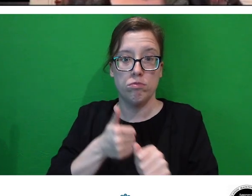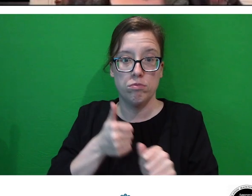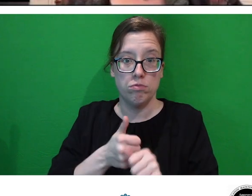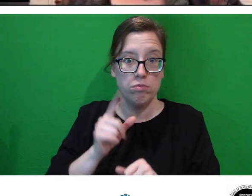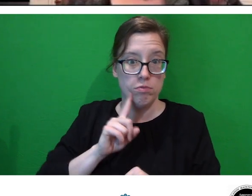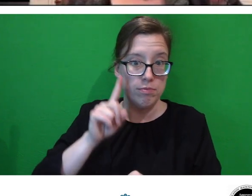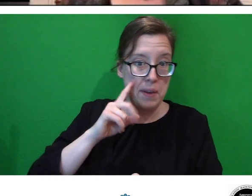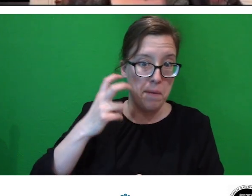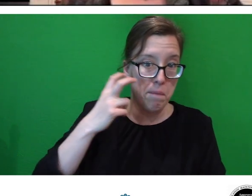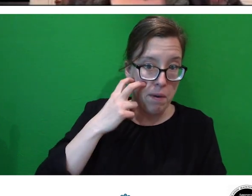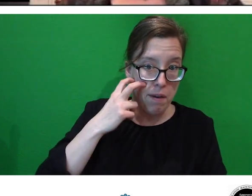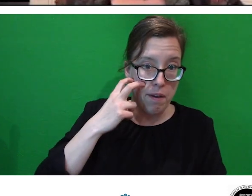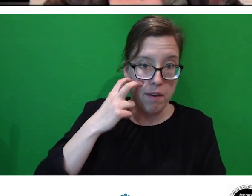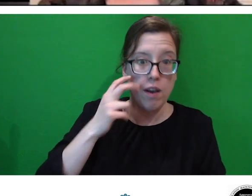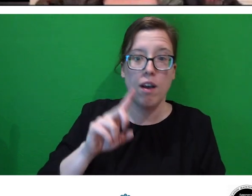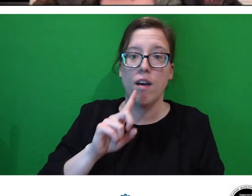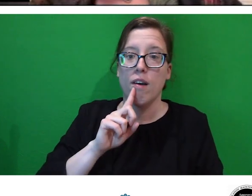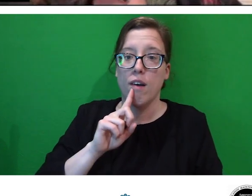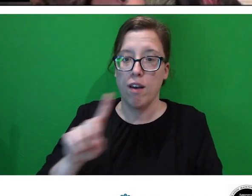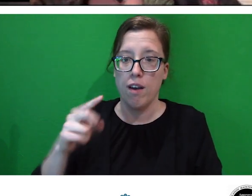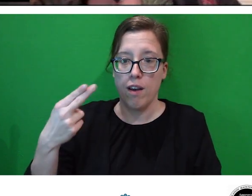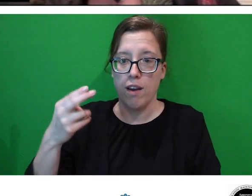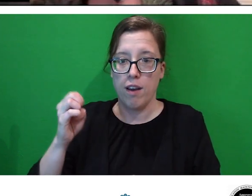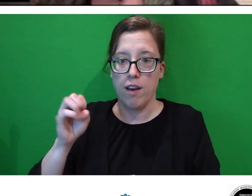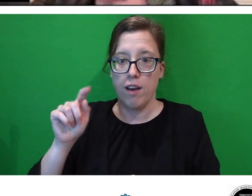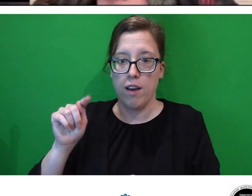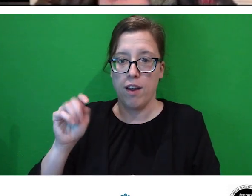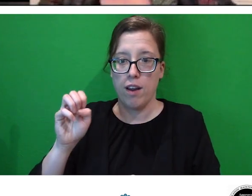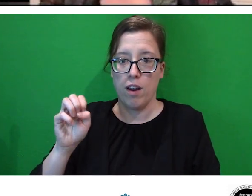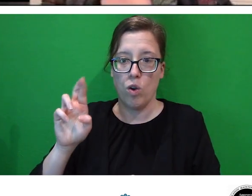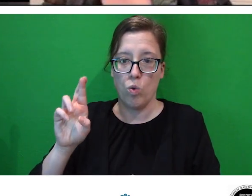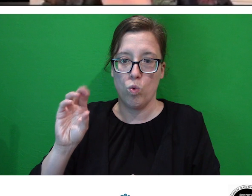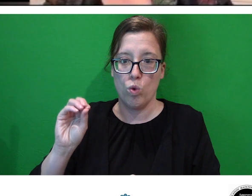So let's leave it at that with the summary statement